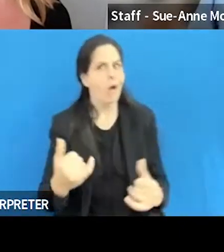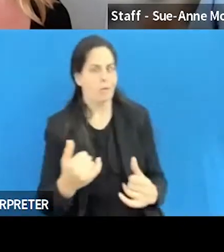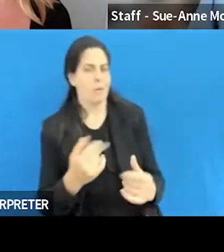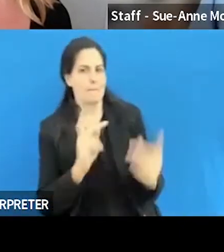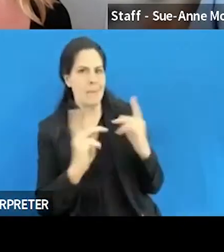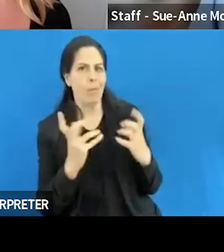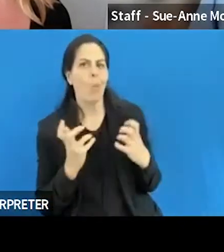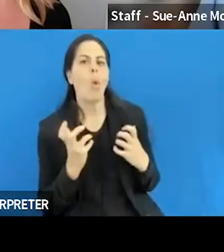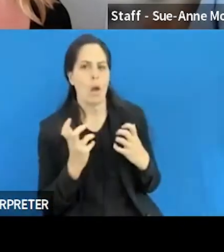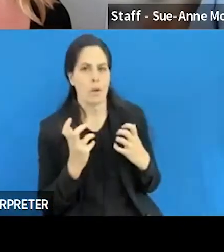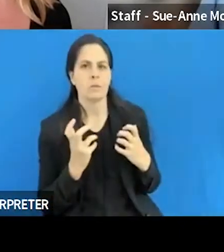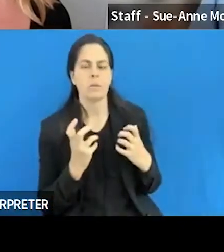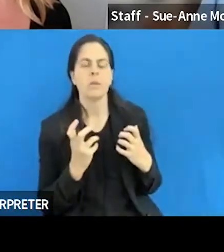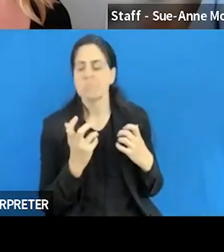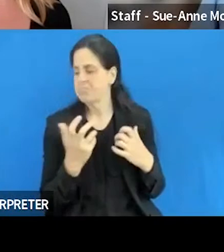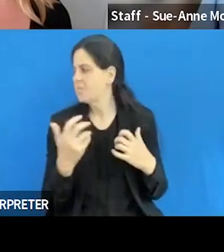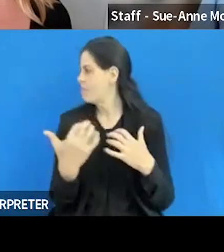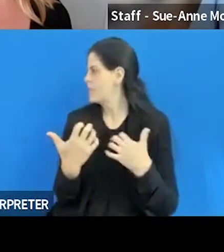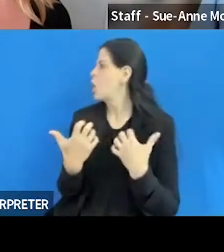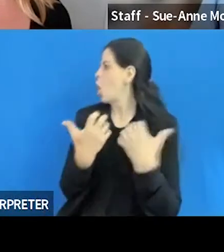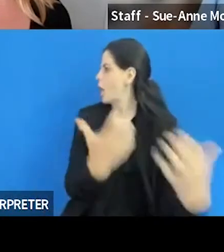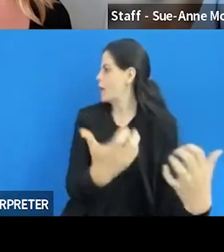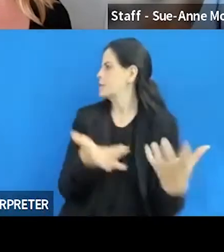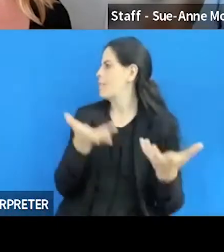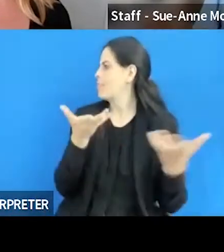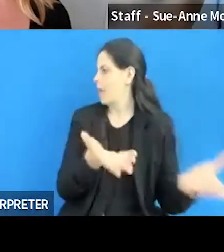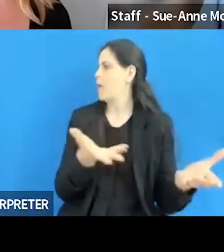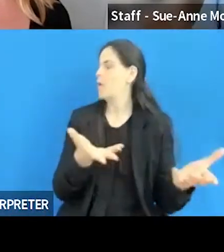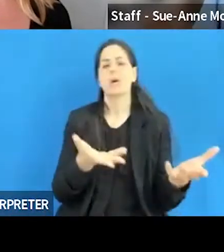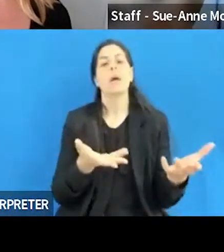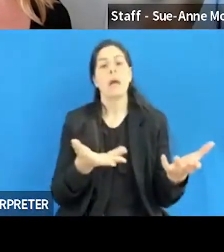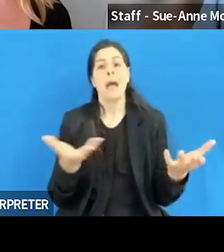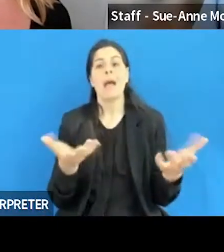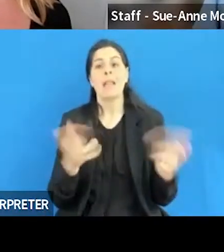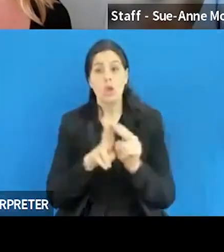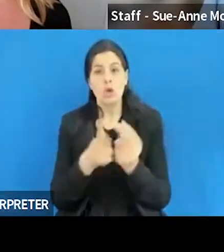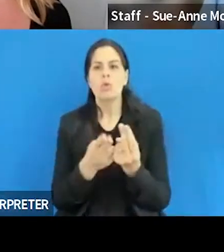to support in making that possible. So thank you so, so much for being here